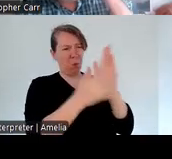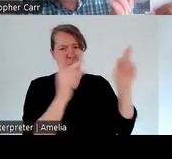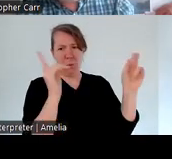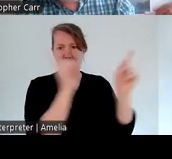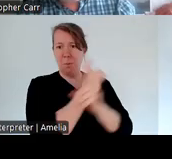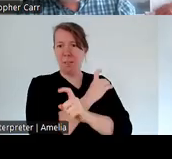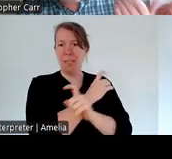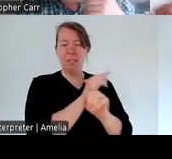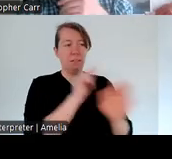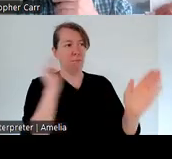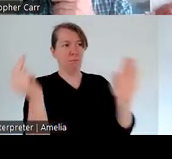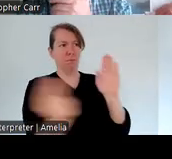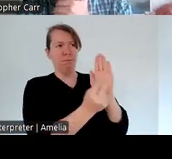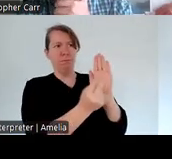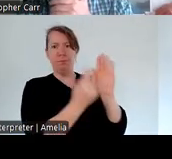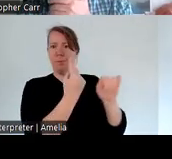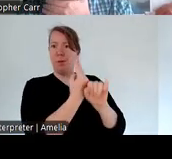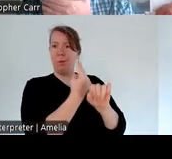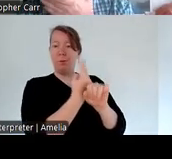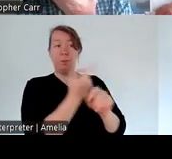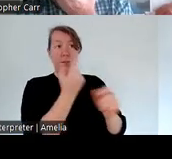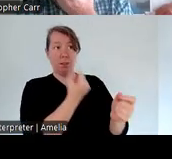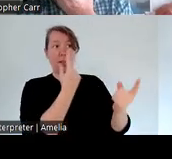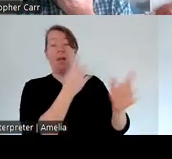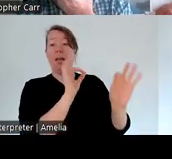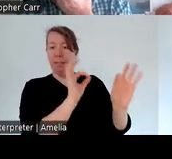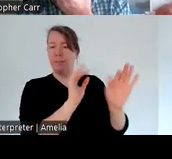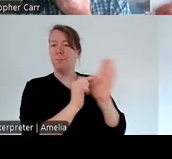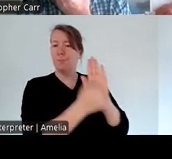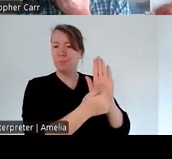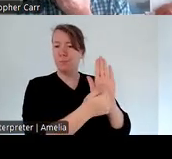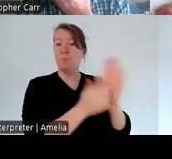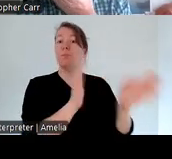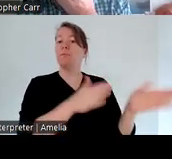way, and then, then we get into specific techniques for, for an EPUB.